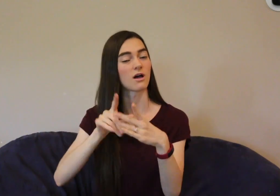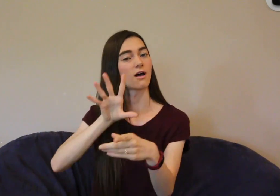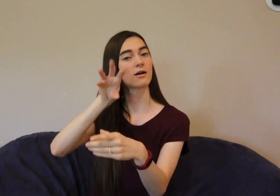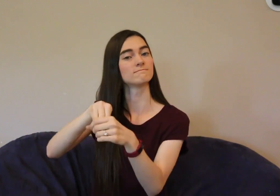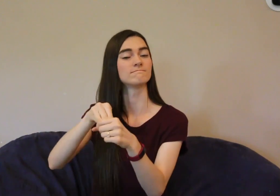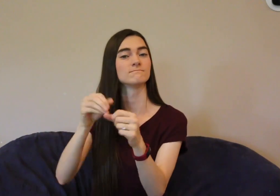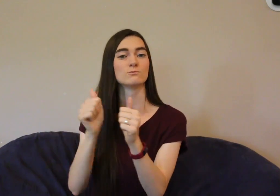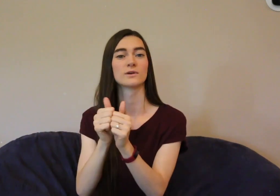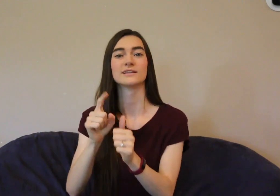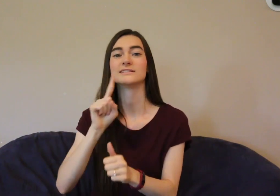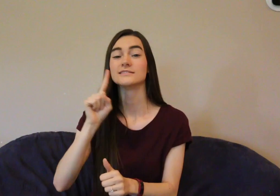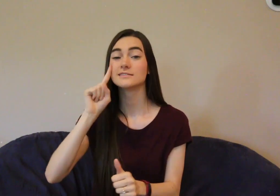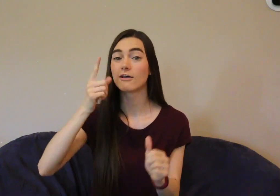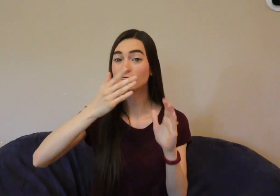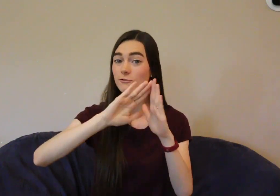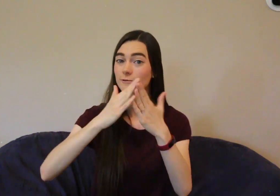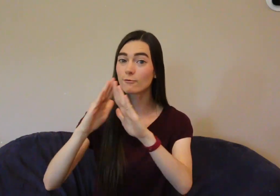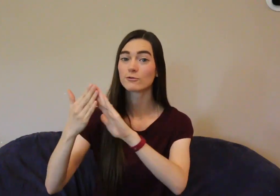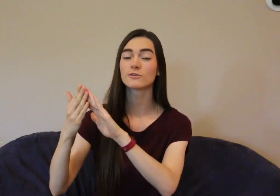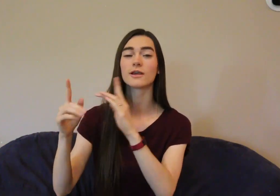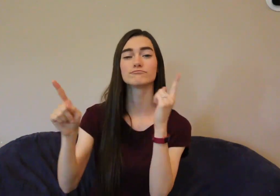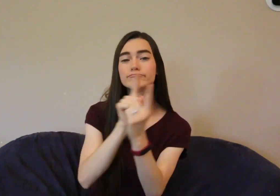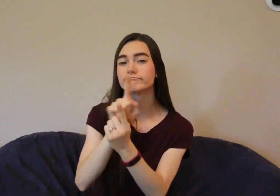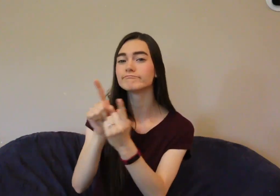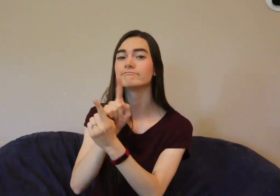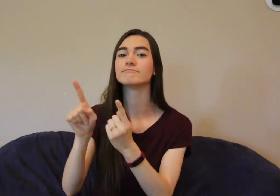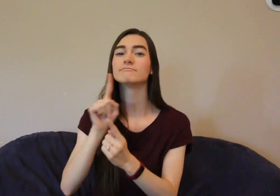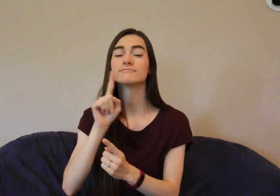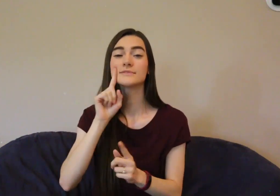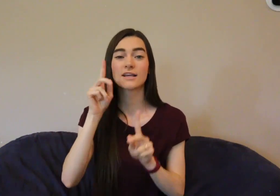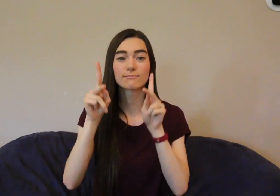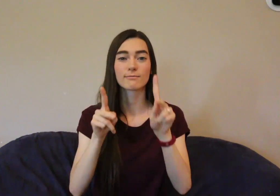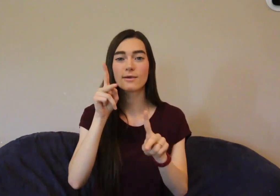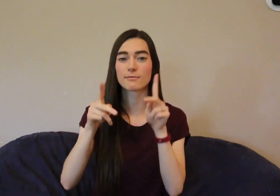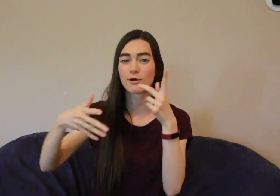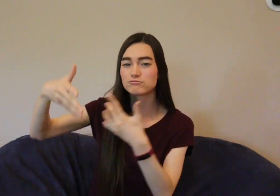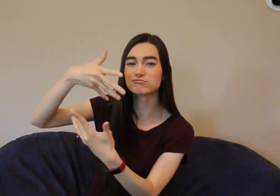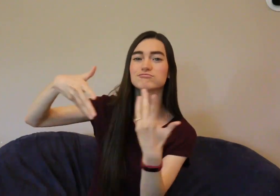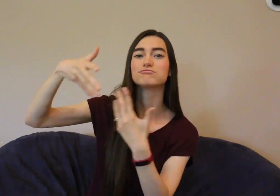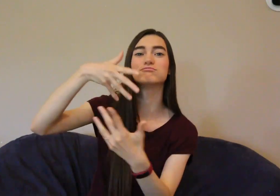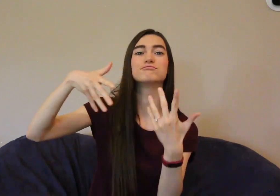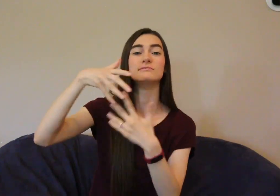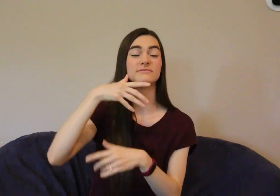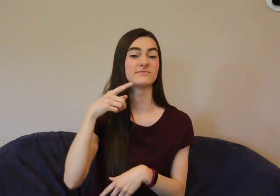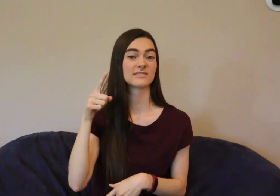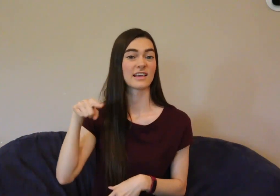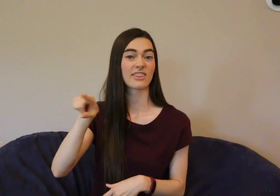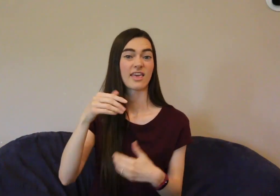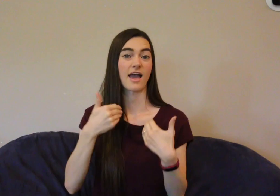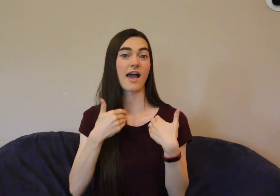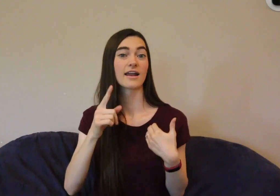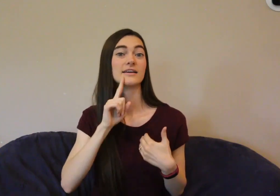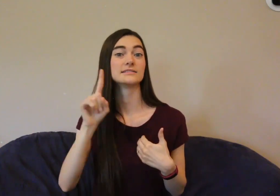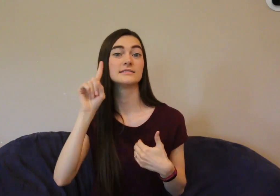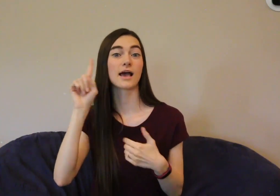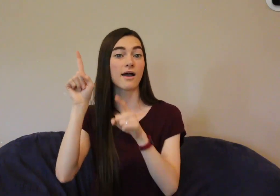My parents decided to get involved in the deaf community. They went and met and interacted with deaf people.